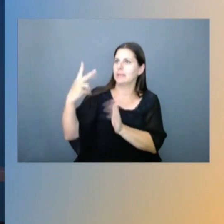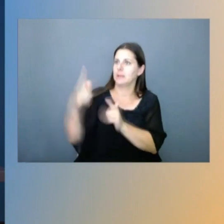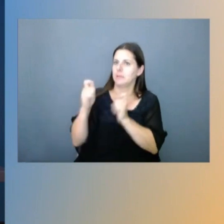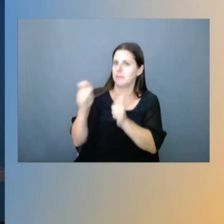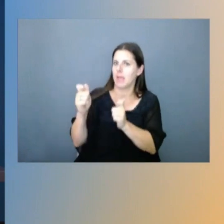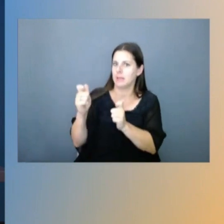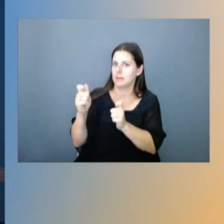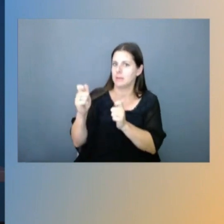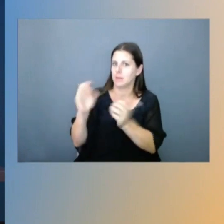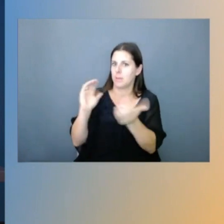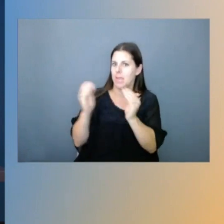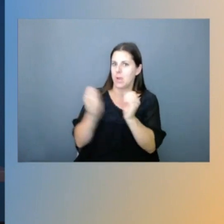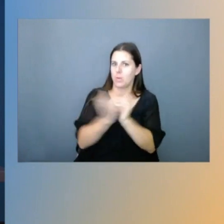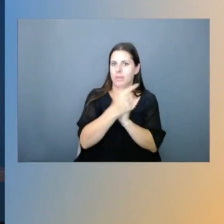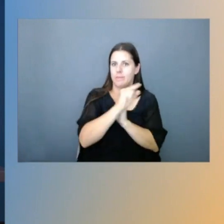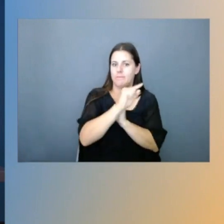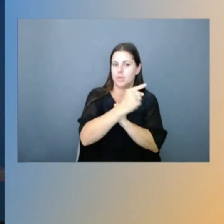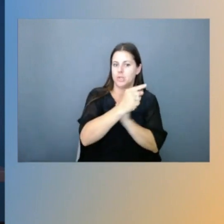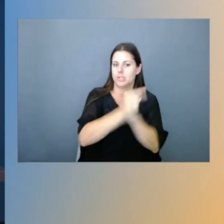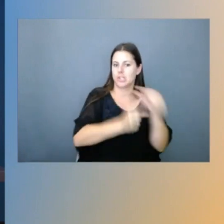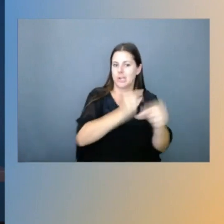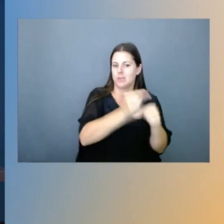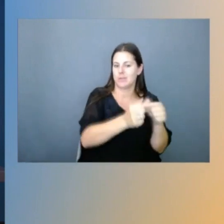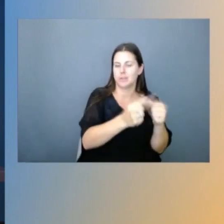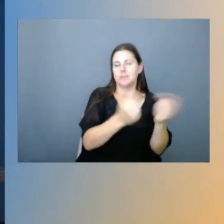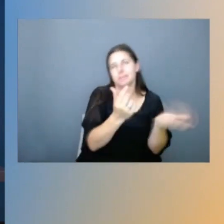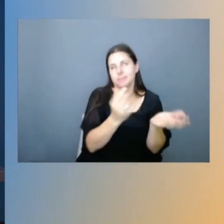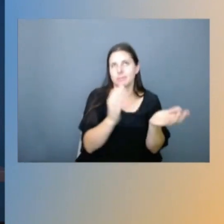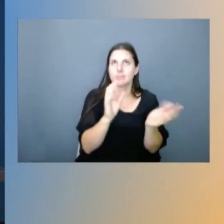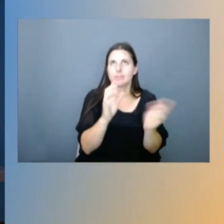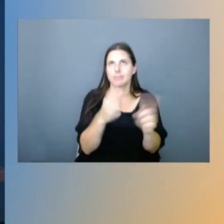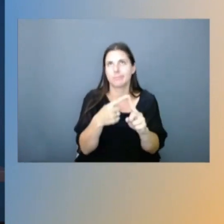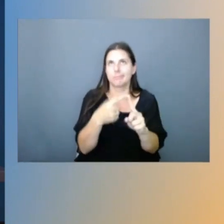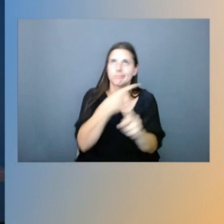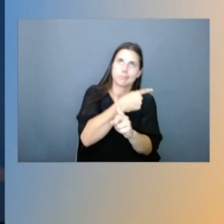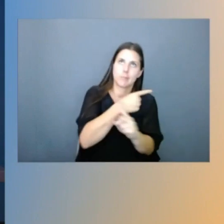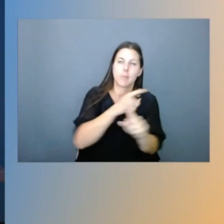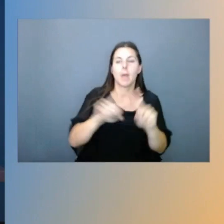but that's a little bit of an odd thing. Between Graviton2 and Graviton3,